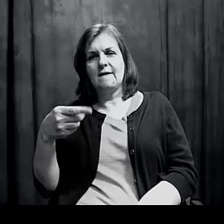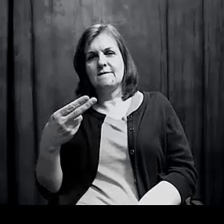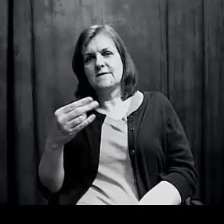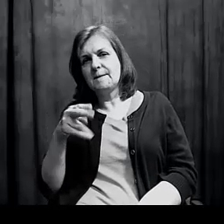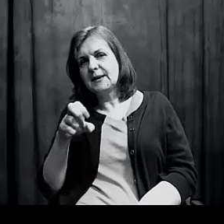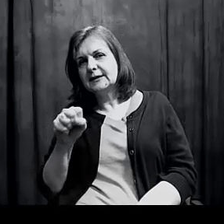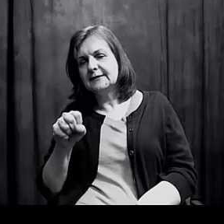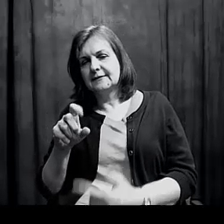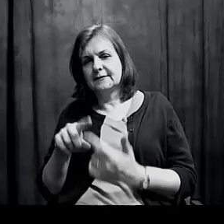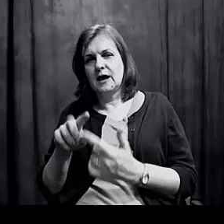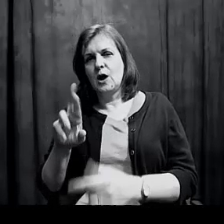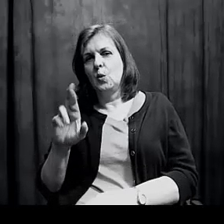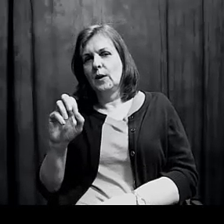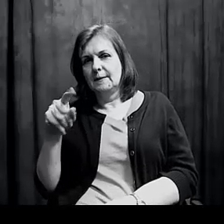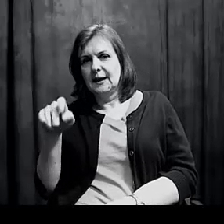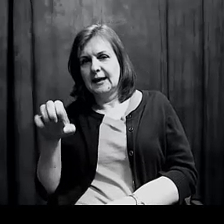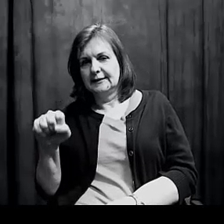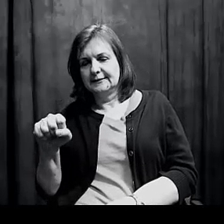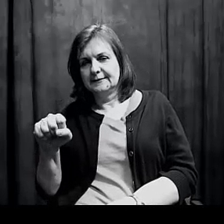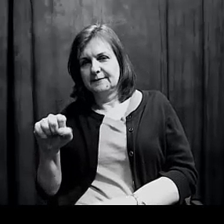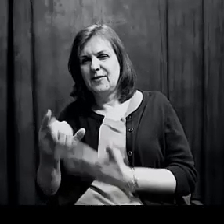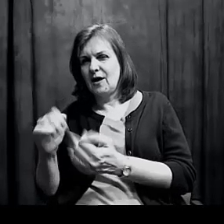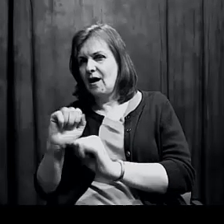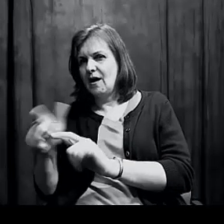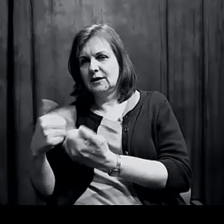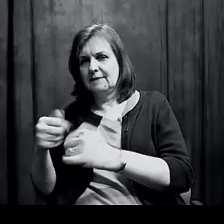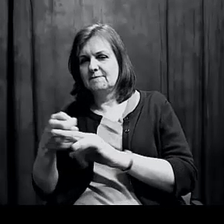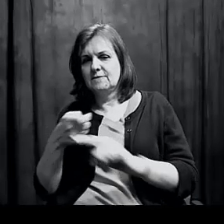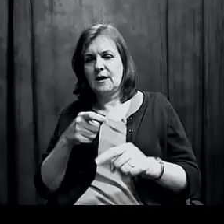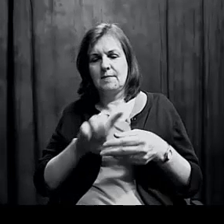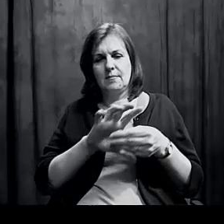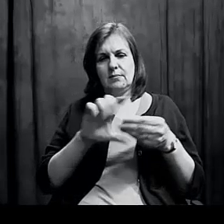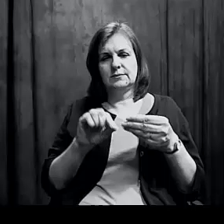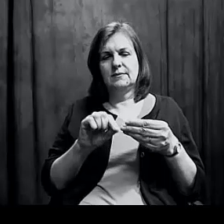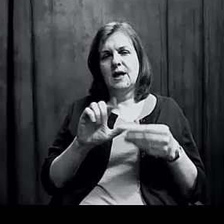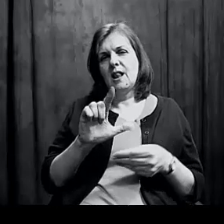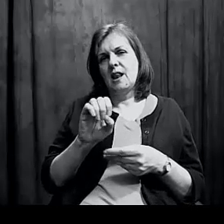amphibians, reptiles and so on - so descendants of the lobe-finned fish